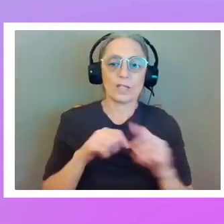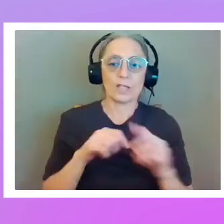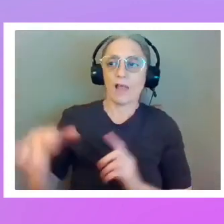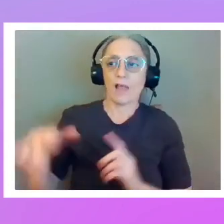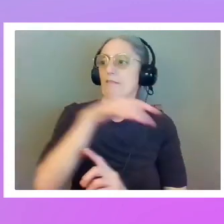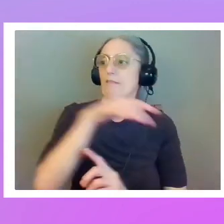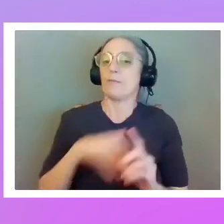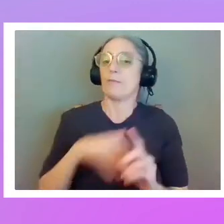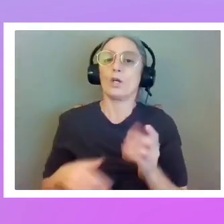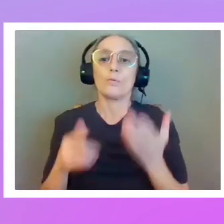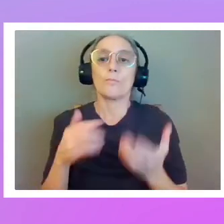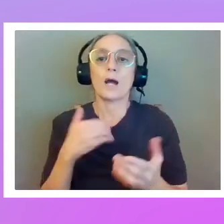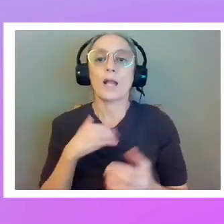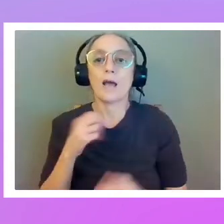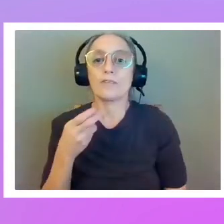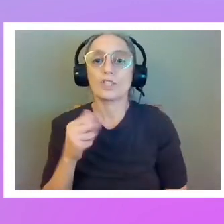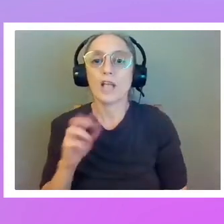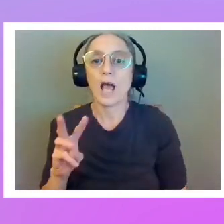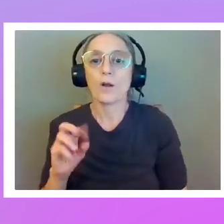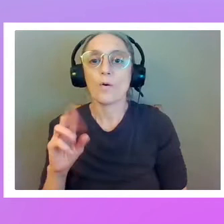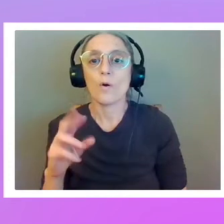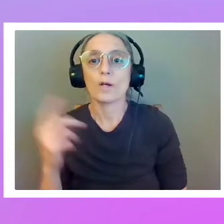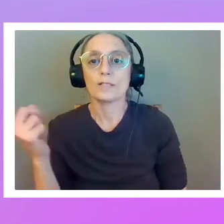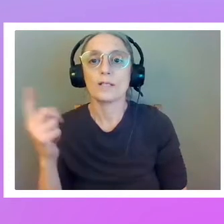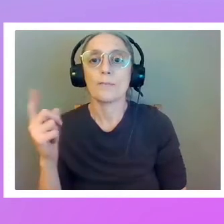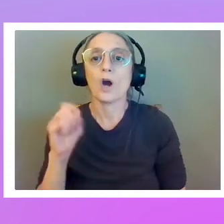or something off your wall or window.